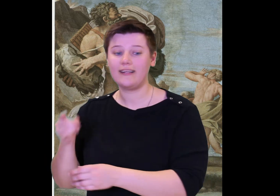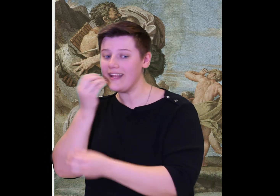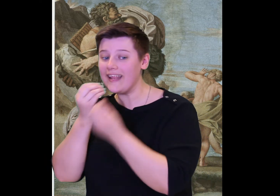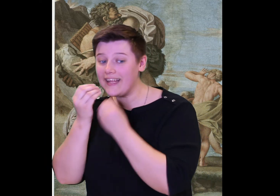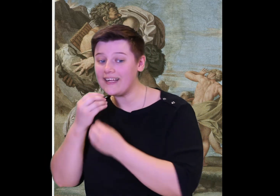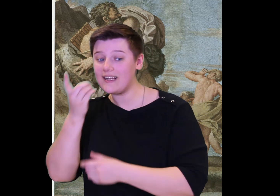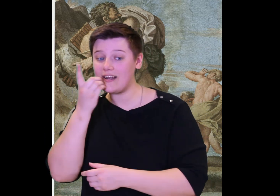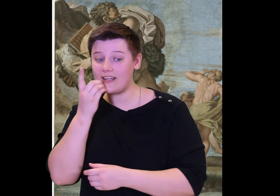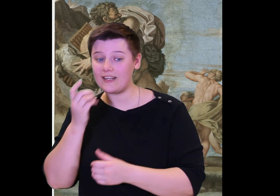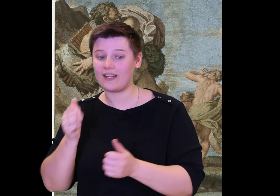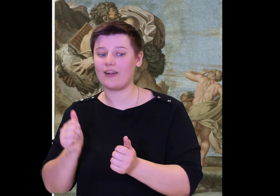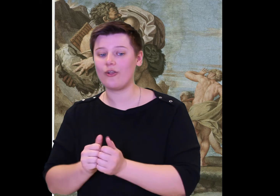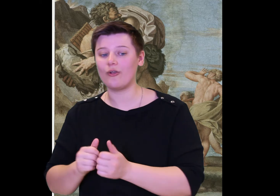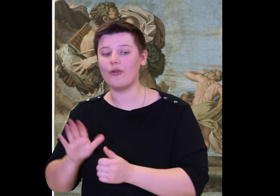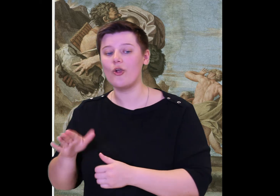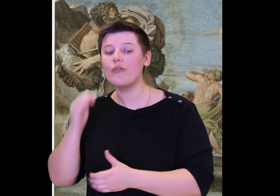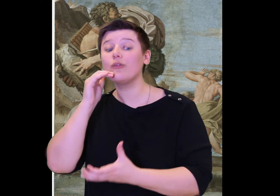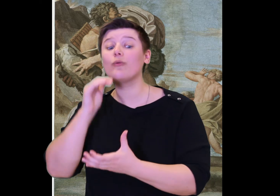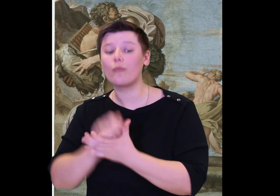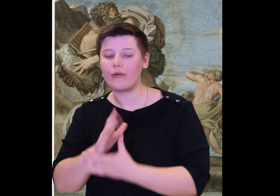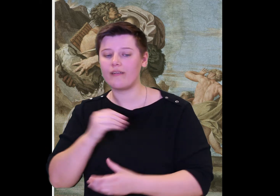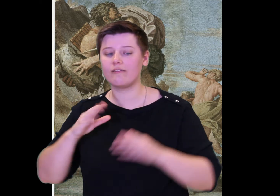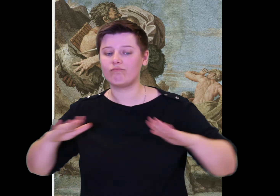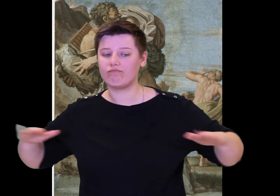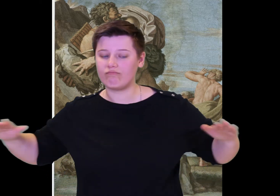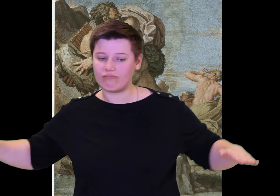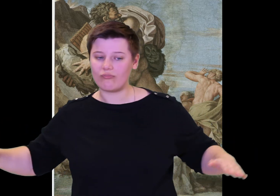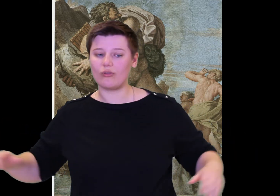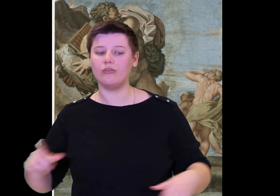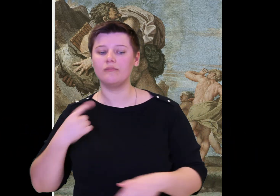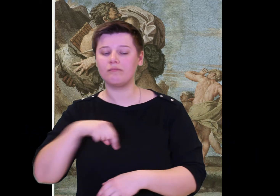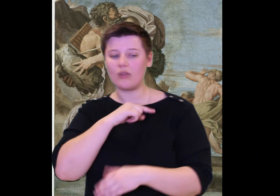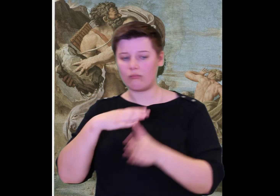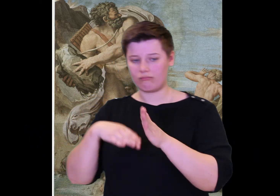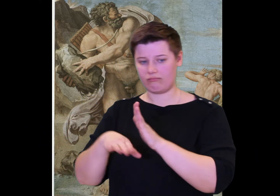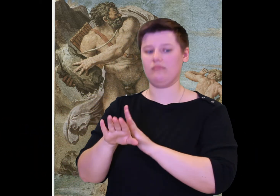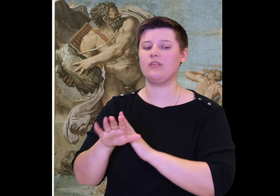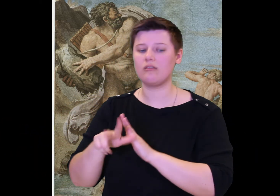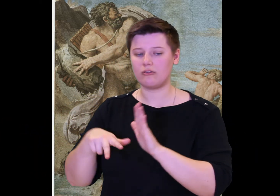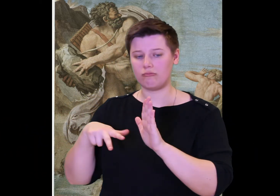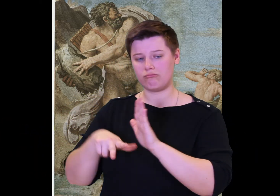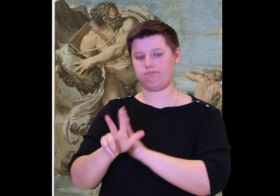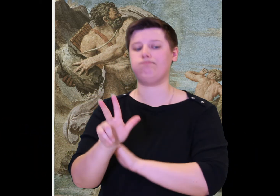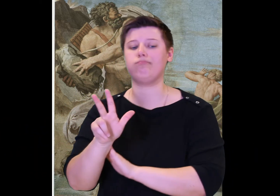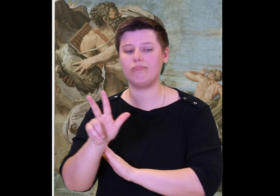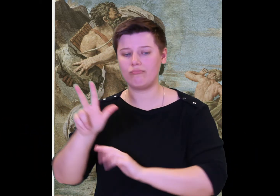When they were done, I took one slave with me and one crew member, back to see Aeolus.